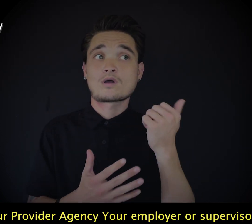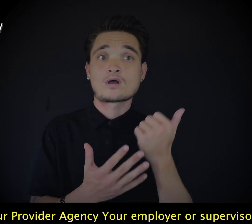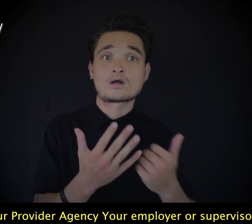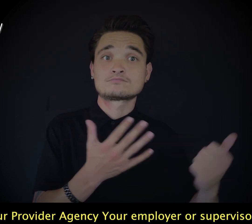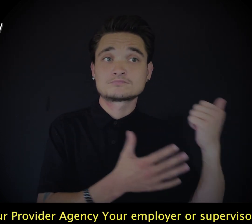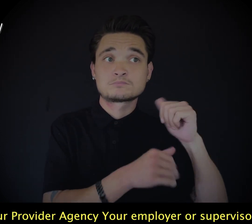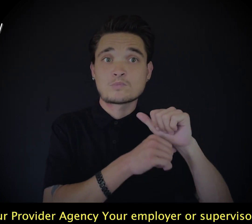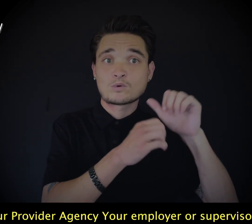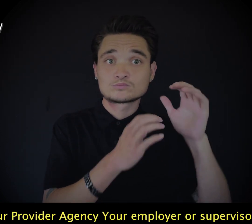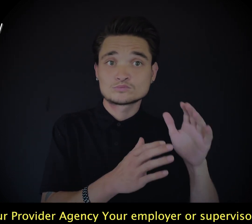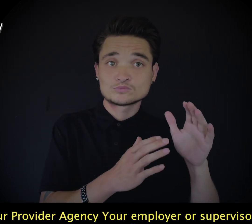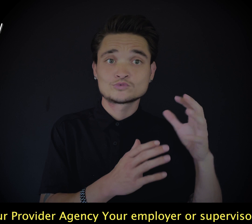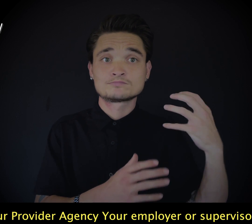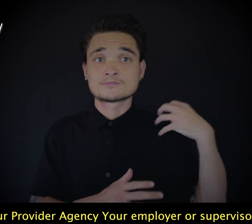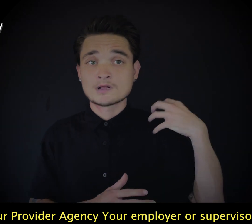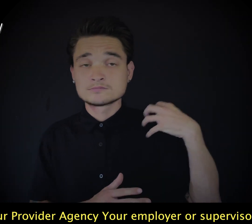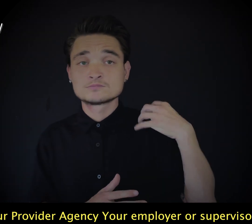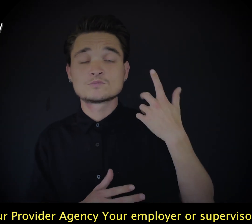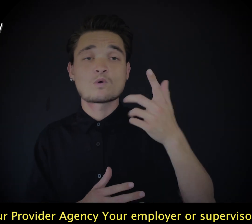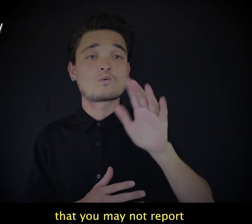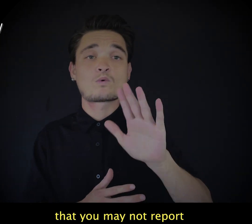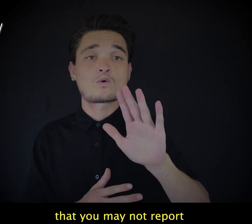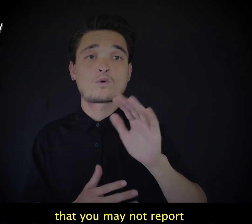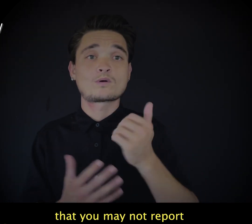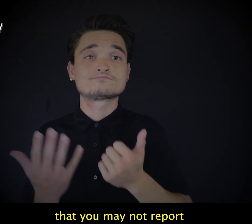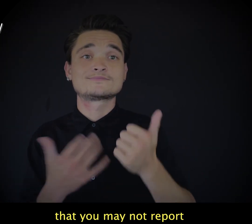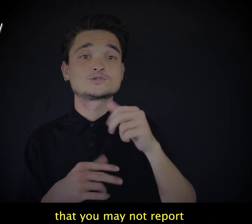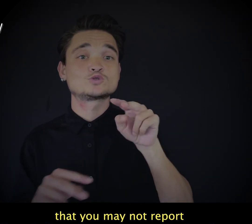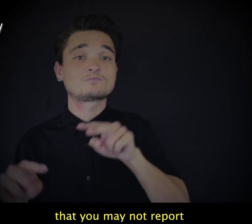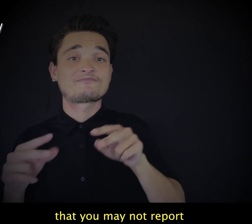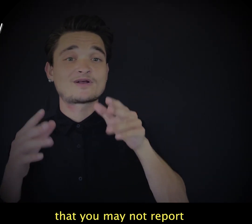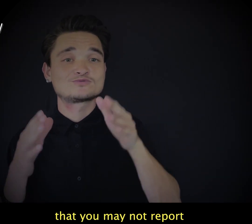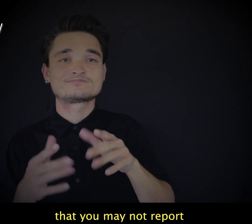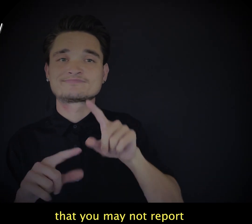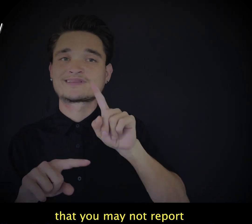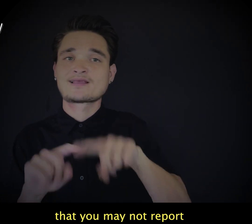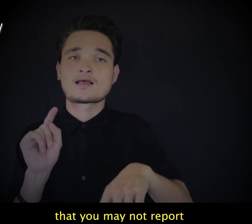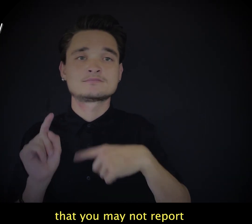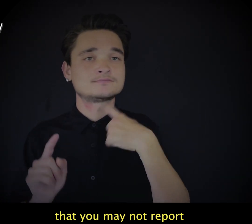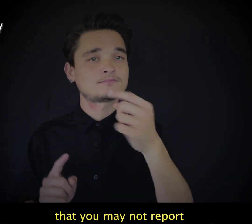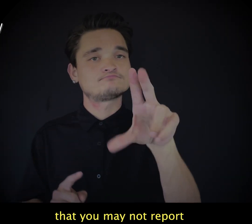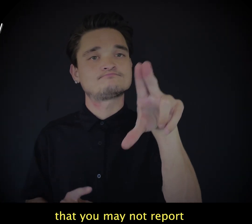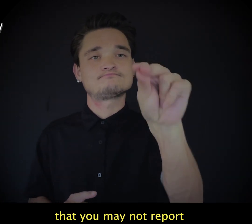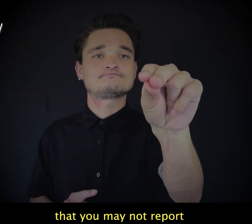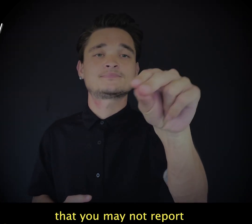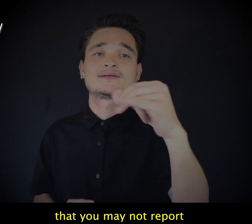Your Provider Agency Your employer or supervisor cannot tell you that you may not report if you believe that you are required to do so.